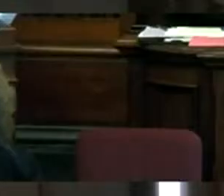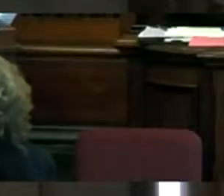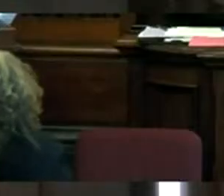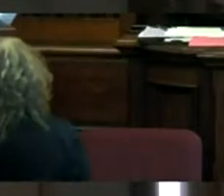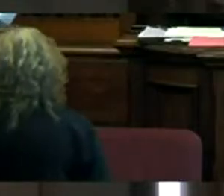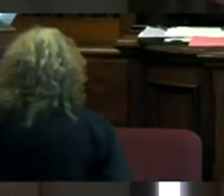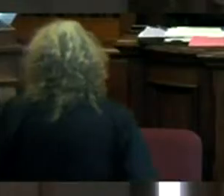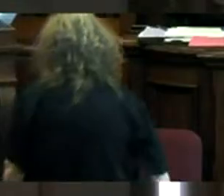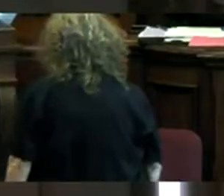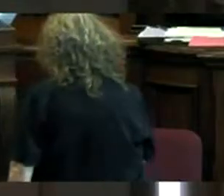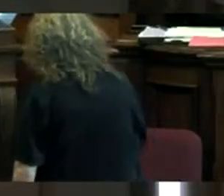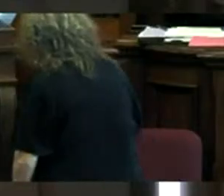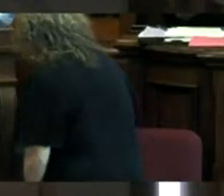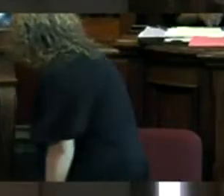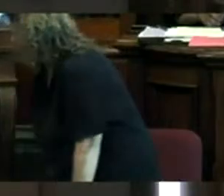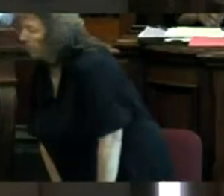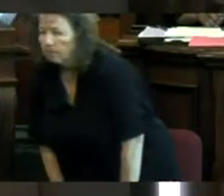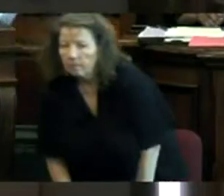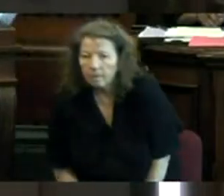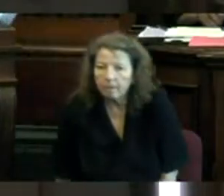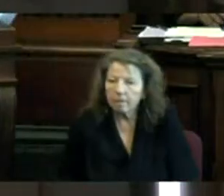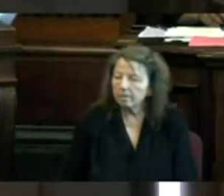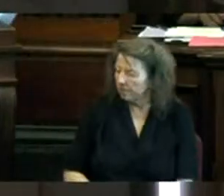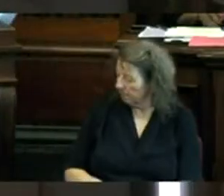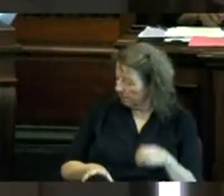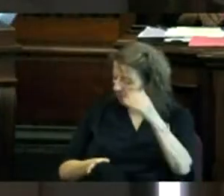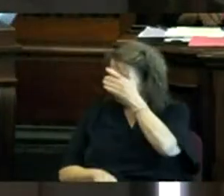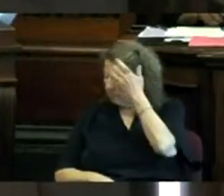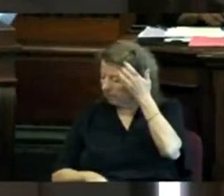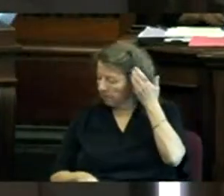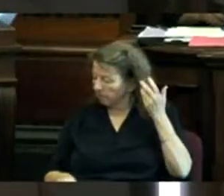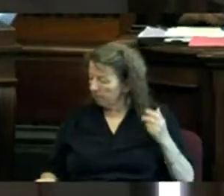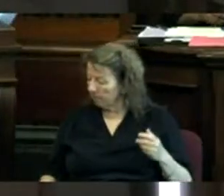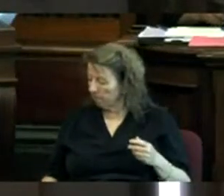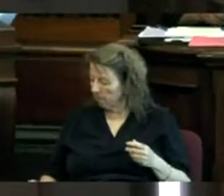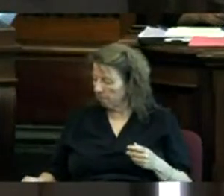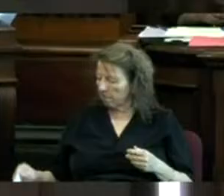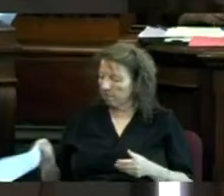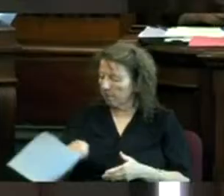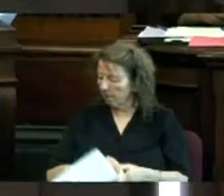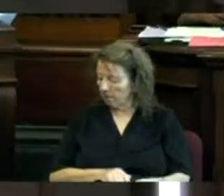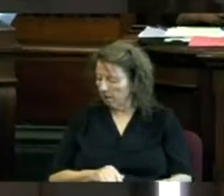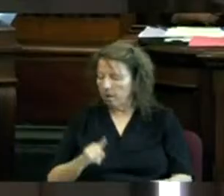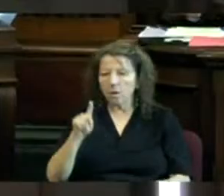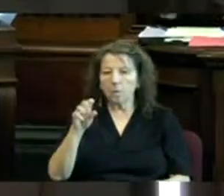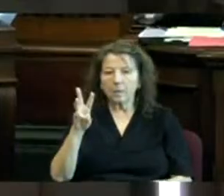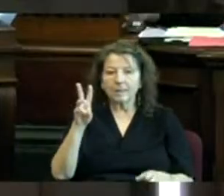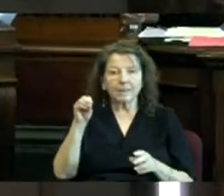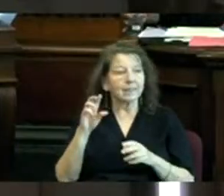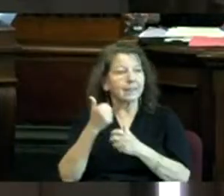the legislative business. Introduction. Number 160, appropriating funds, amending